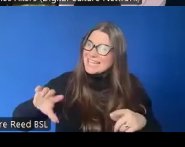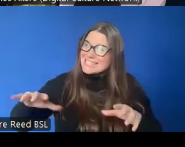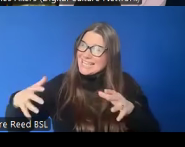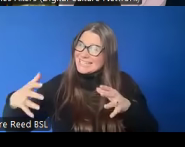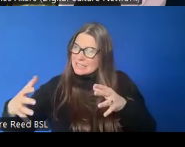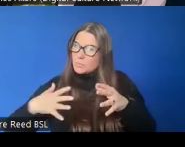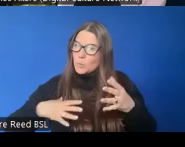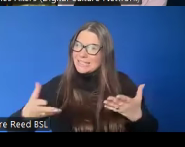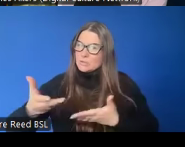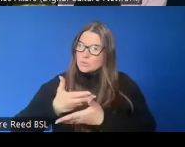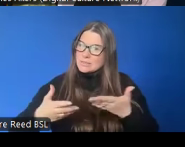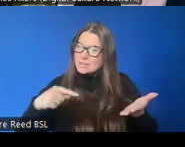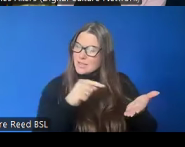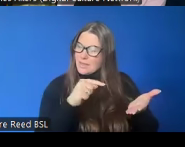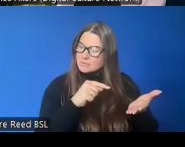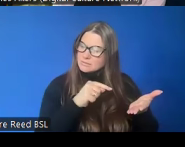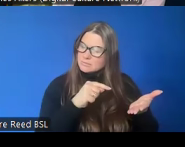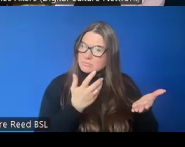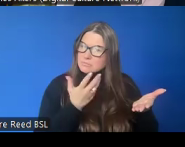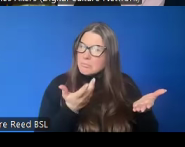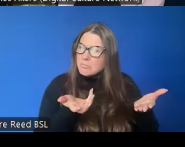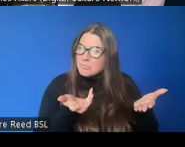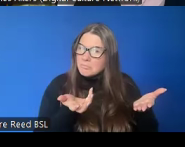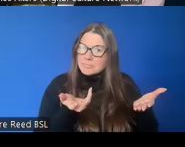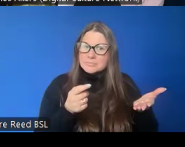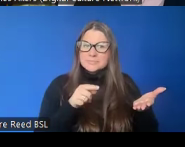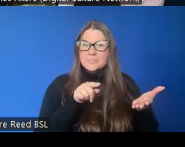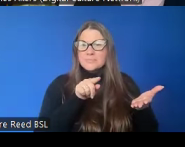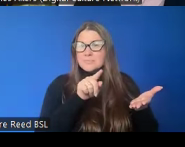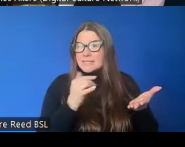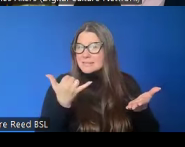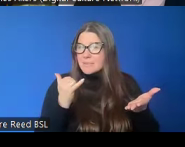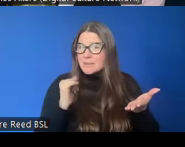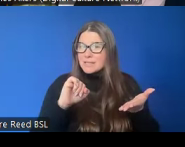You might be an organization where somebody has the loudest voice